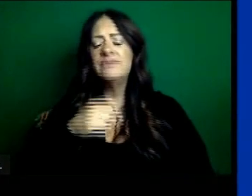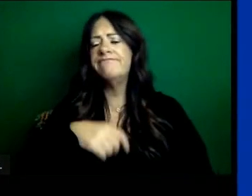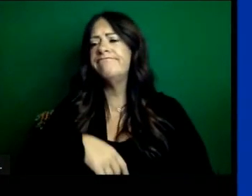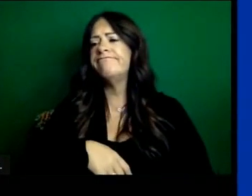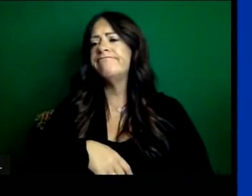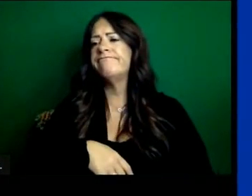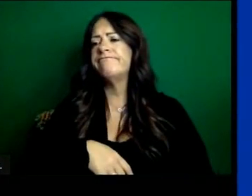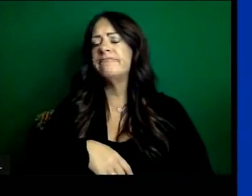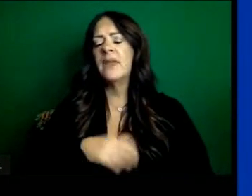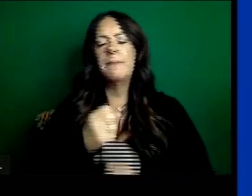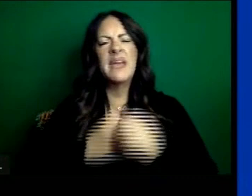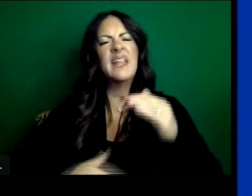DISTRIBUTION OF VACCINE.